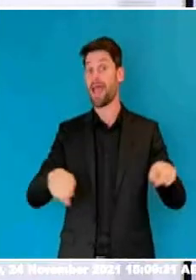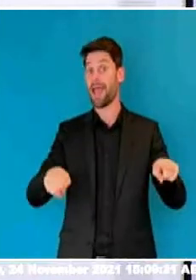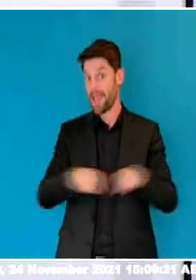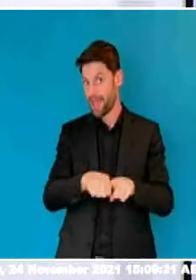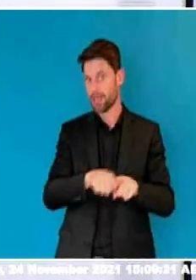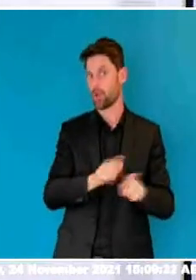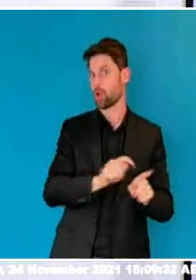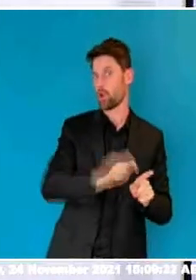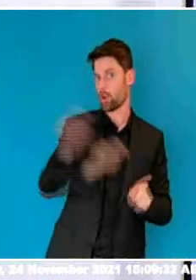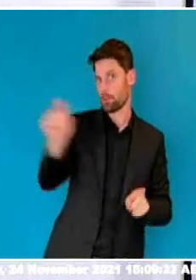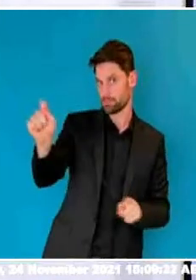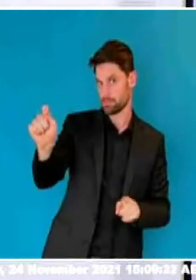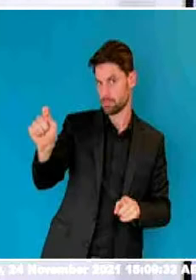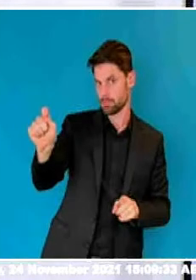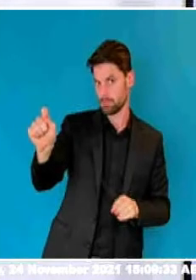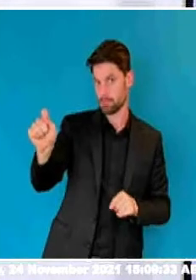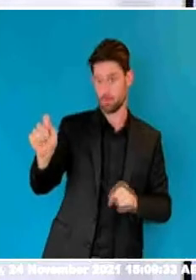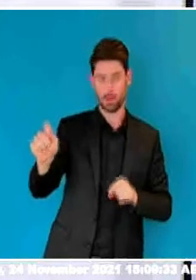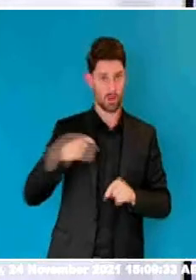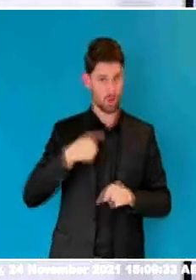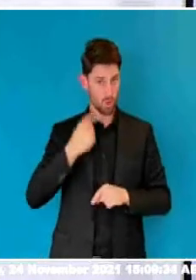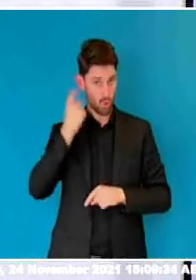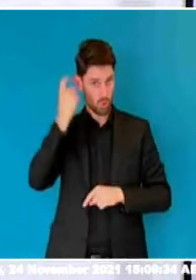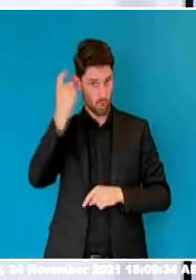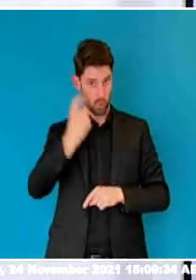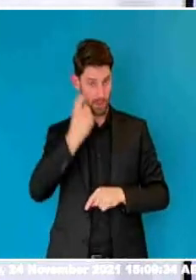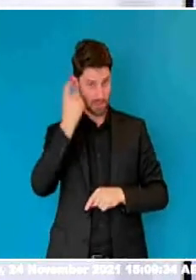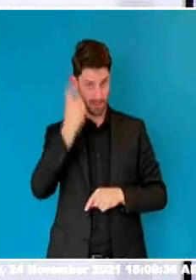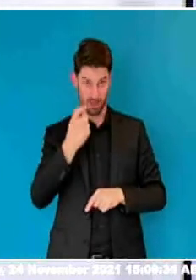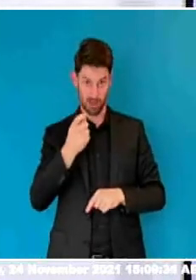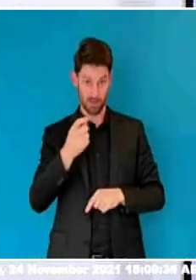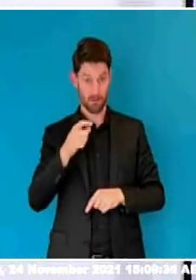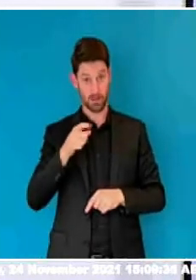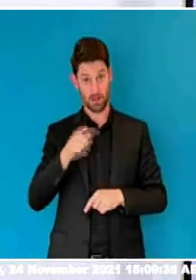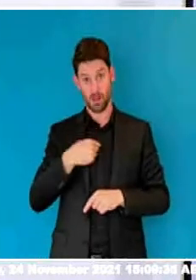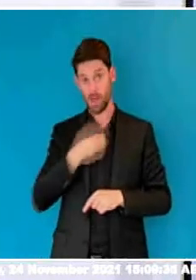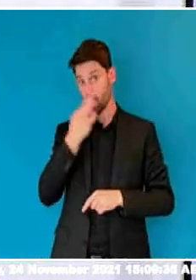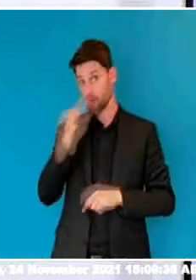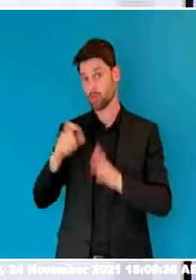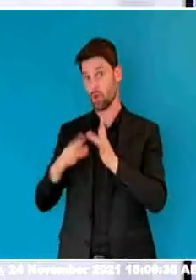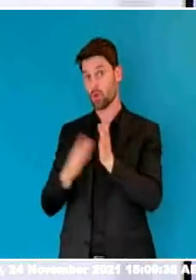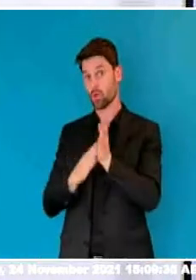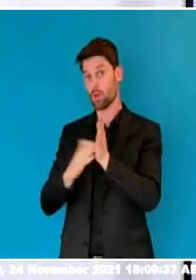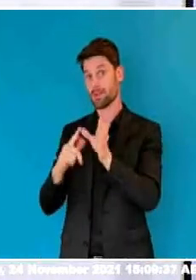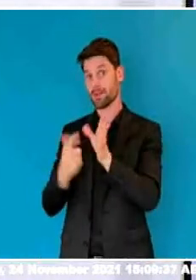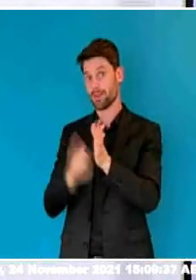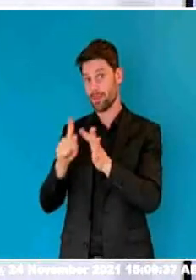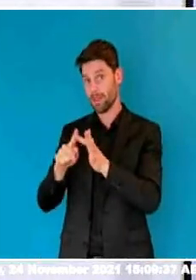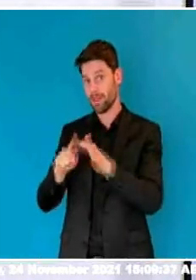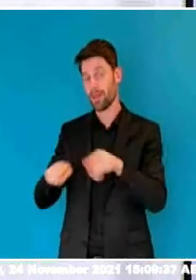form of reasonable adjustment for a worker who may have a temporary disability, or do